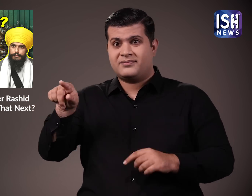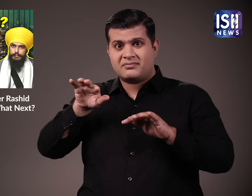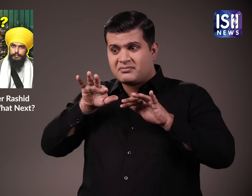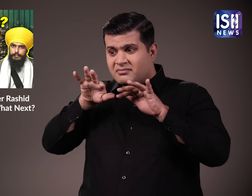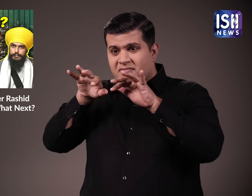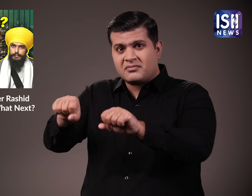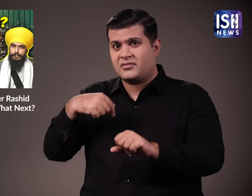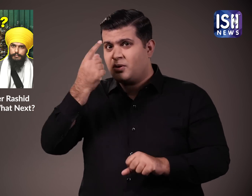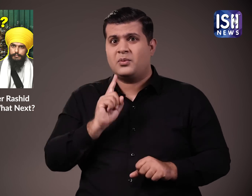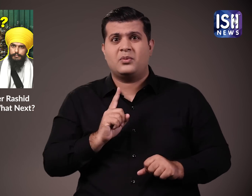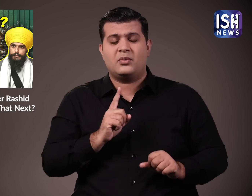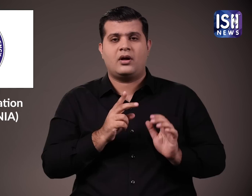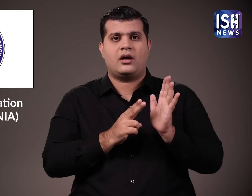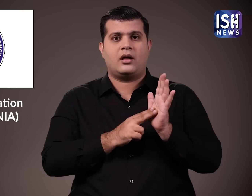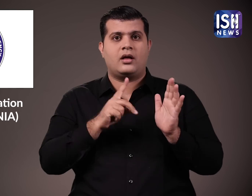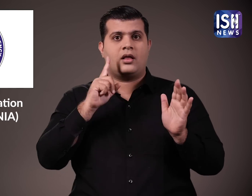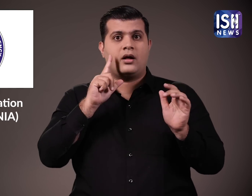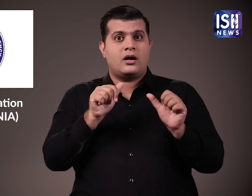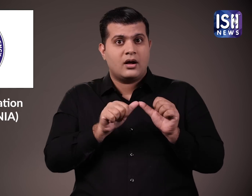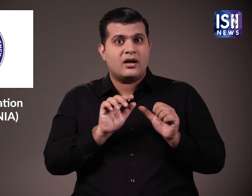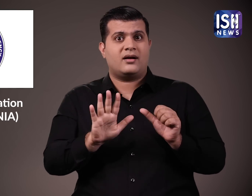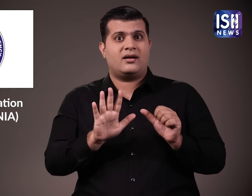He was arrested by National Investigation Agency (NIA).